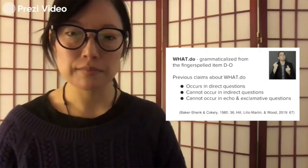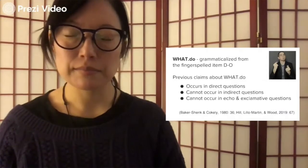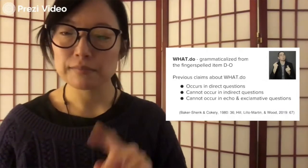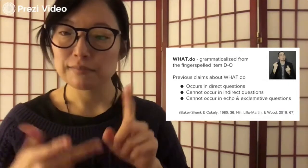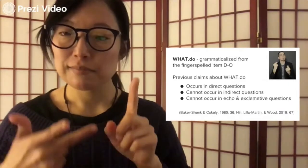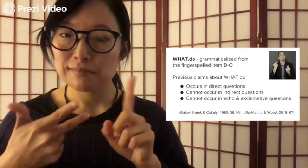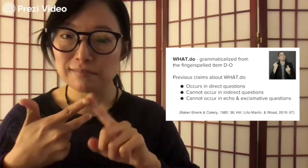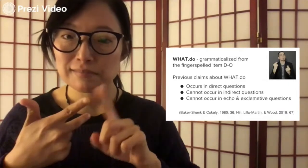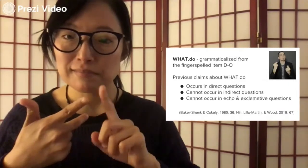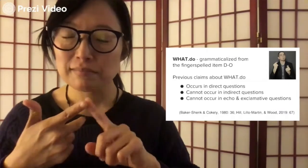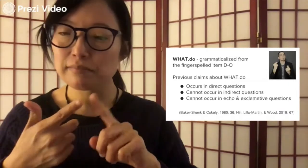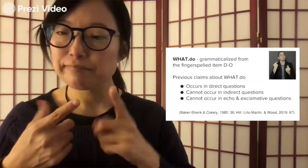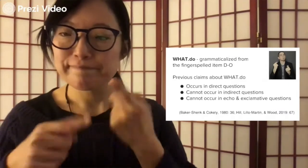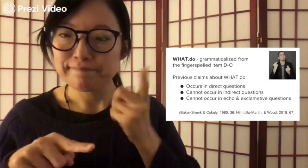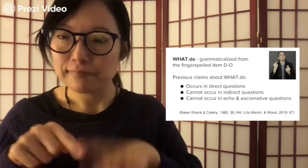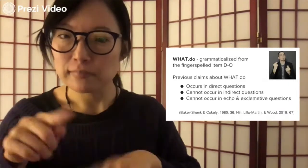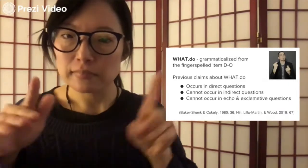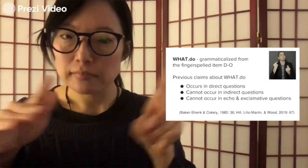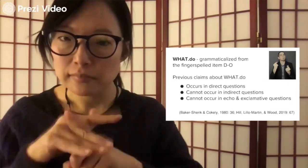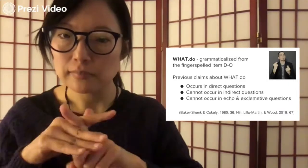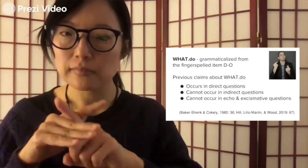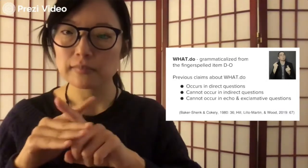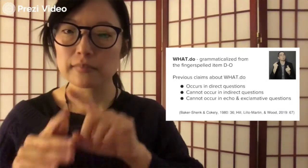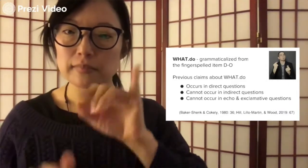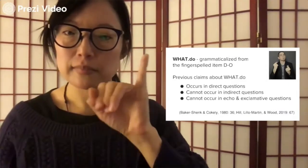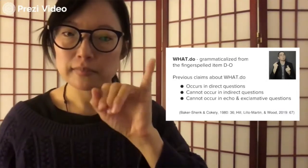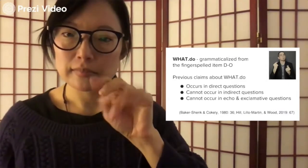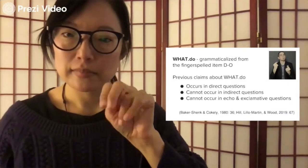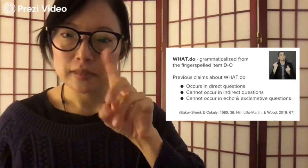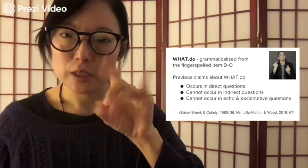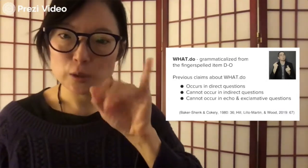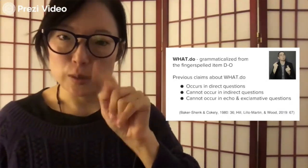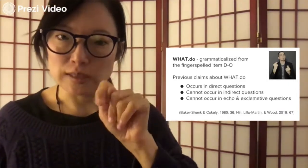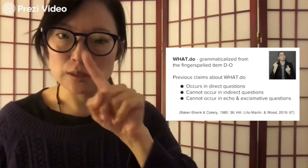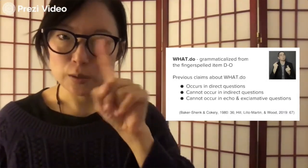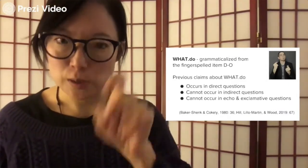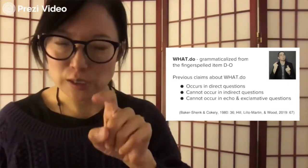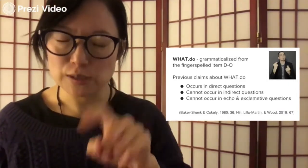occurs as a direct question. Two, it can't occur in indirect